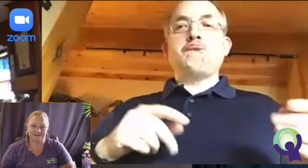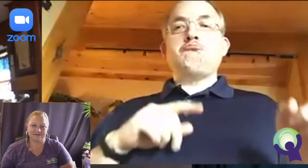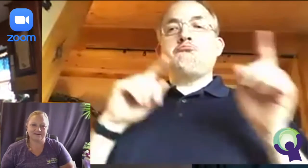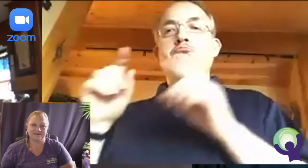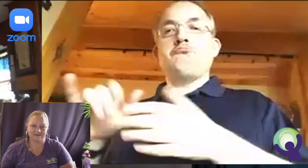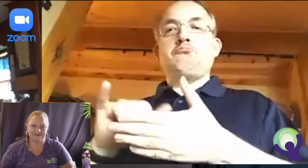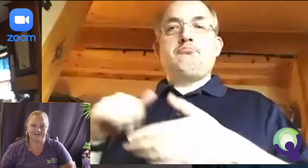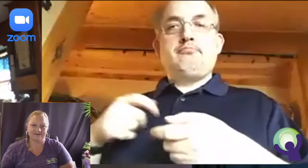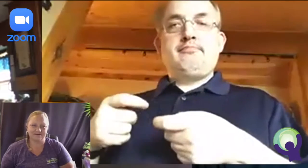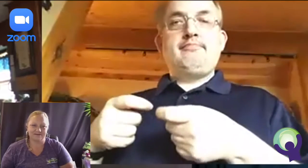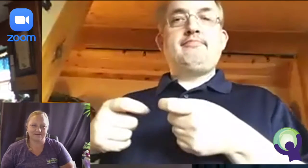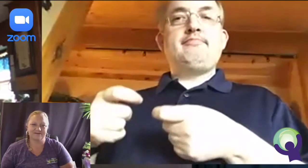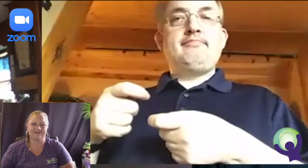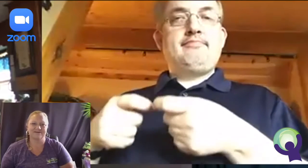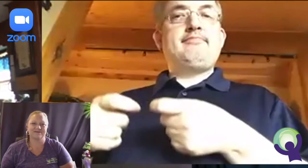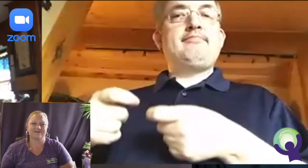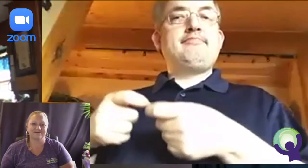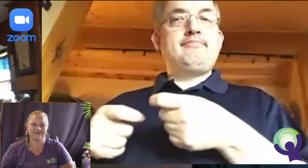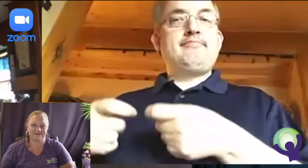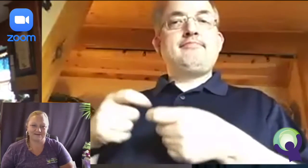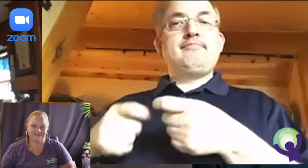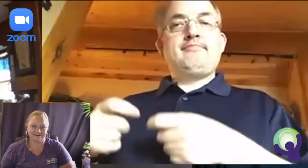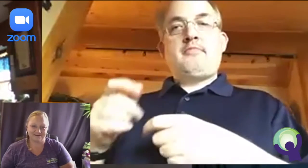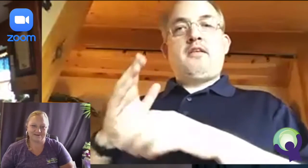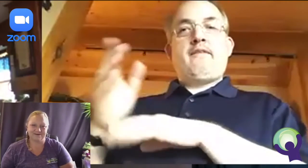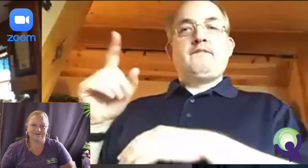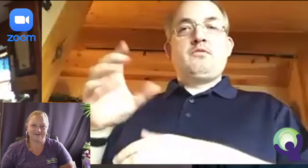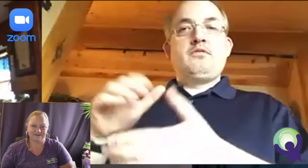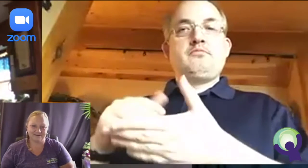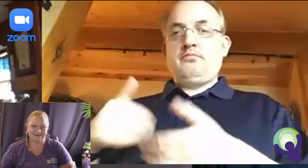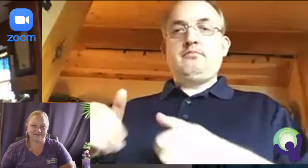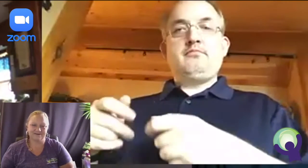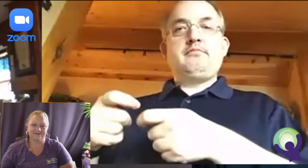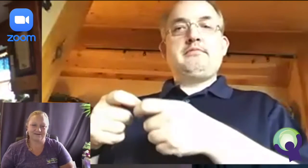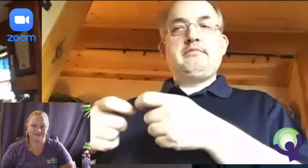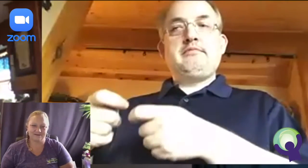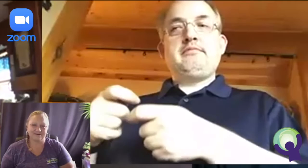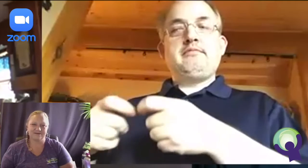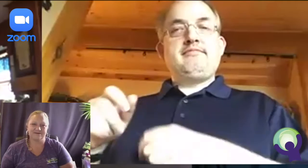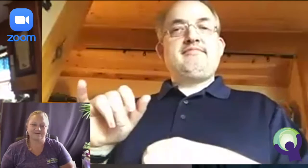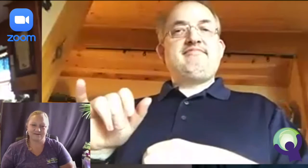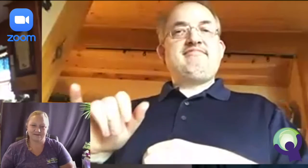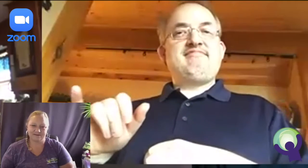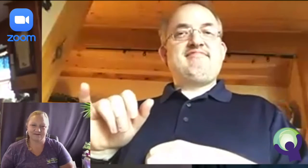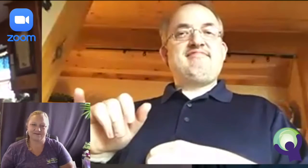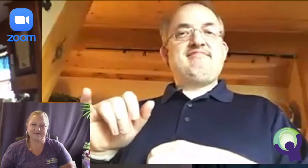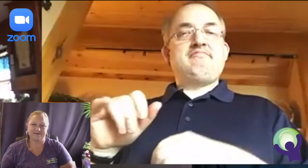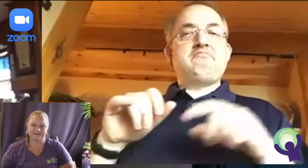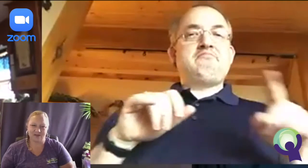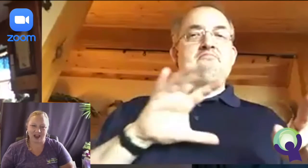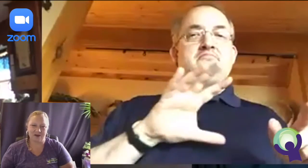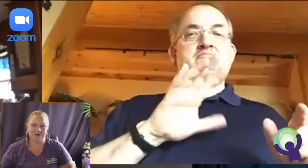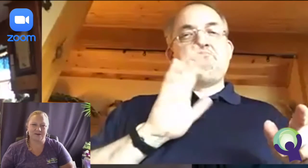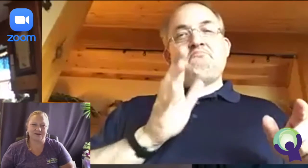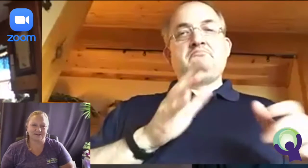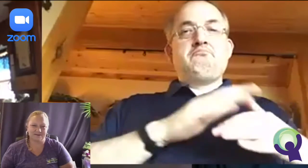the disparity between what I need to survive here in New York that's manageable what I'm making